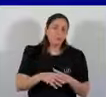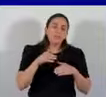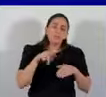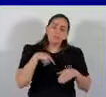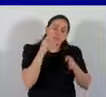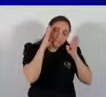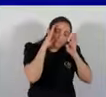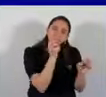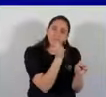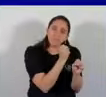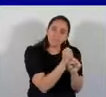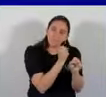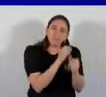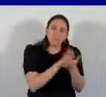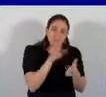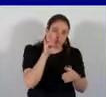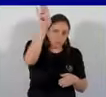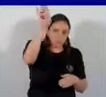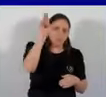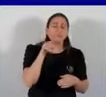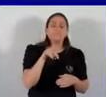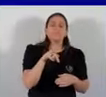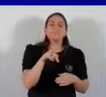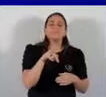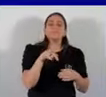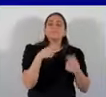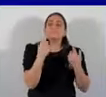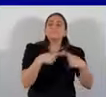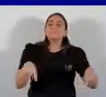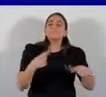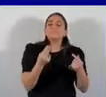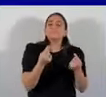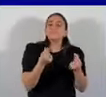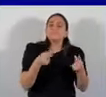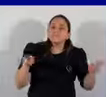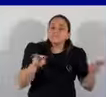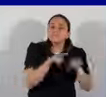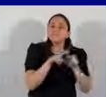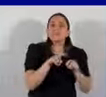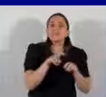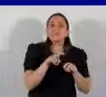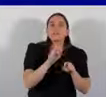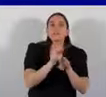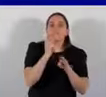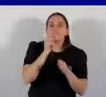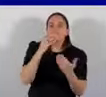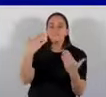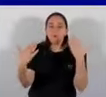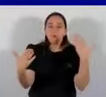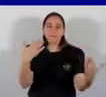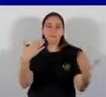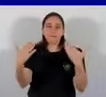In which we also work And the importance of the growing performance